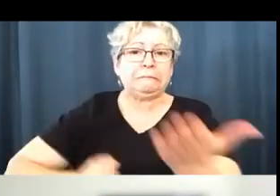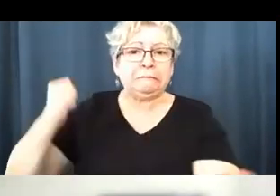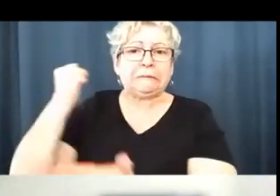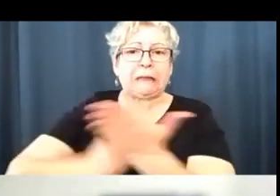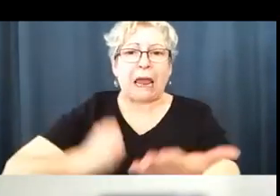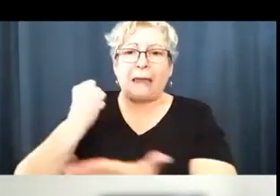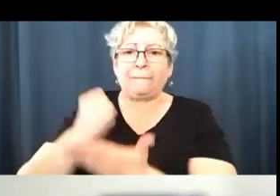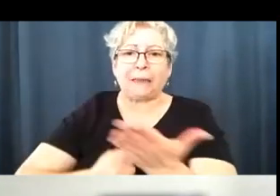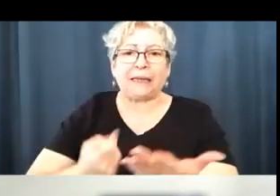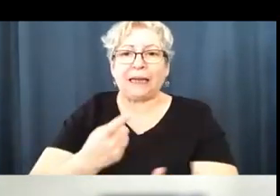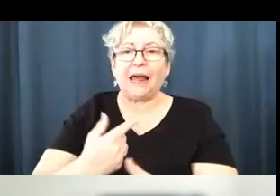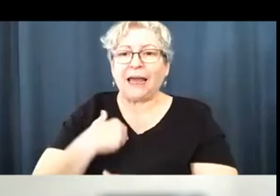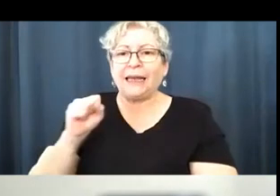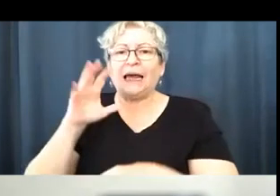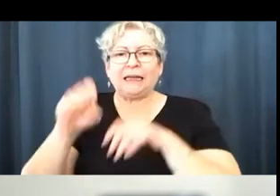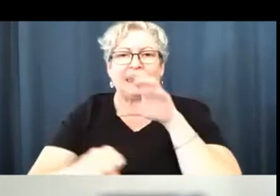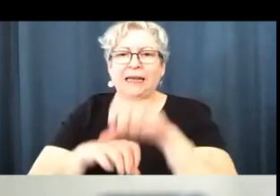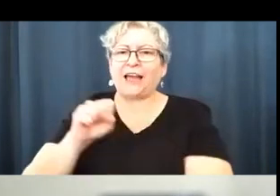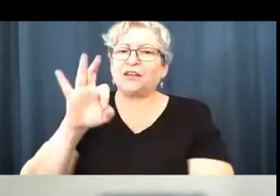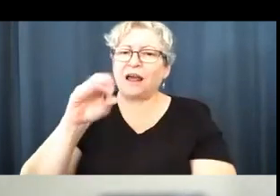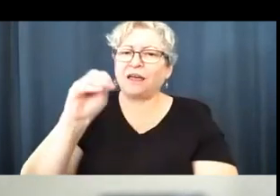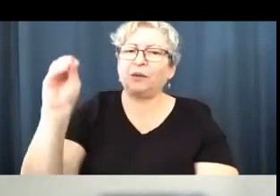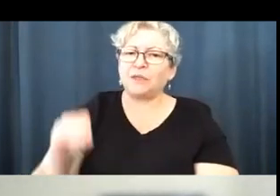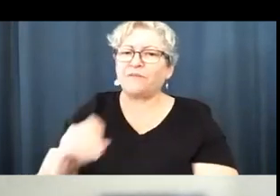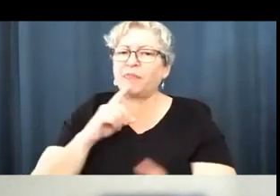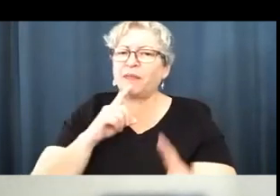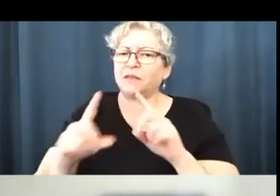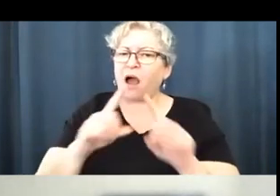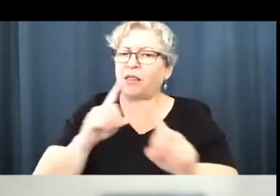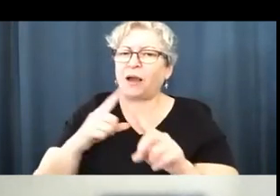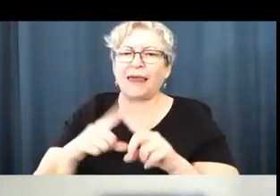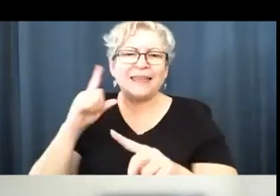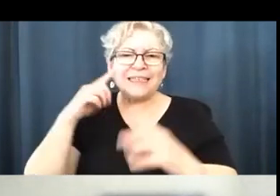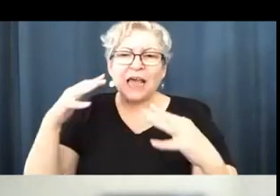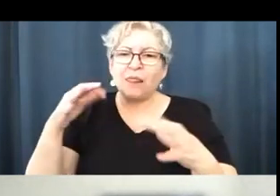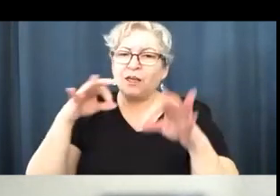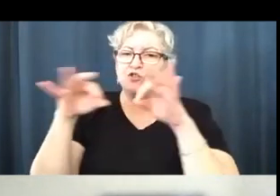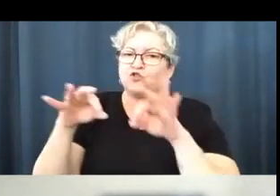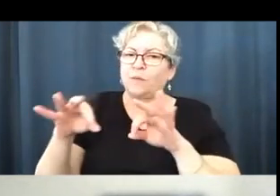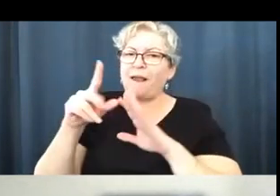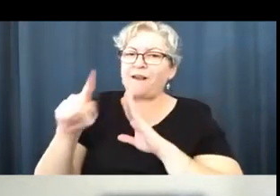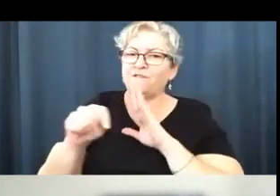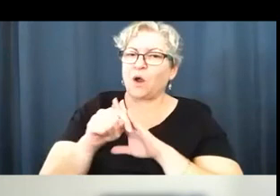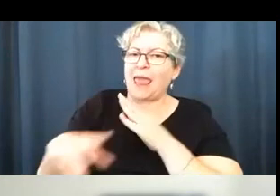I mean, I can catch about 90% or so through dialogue and other sounds, but that descriptive video adds real information to that.